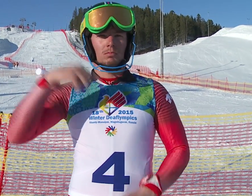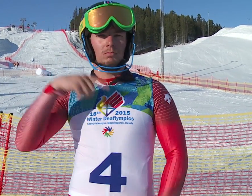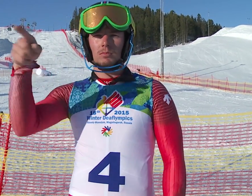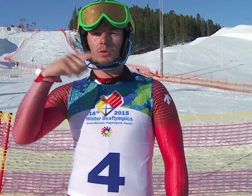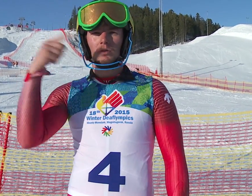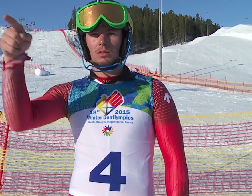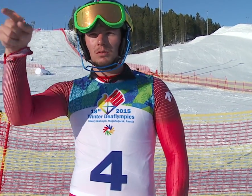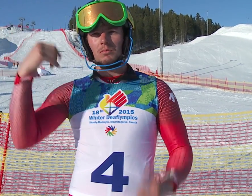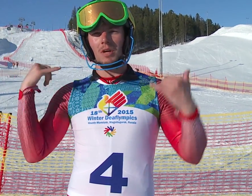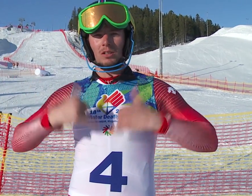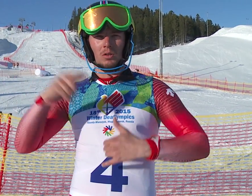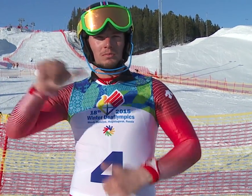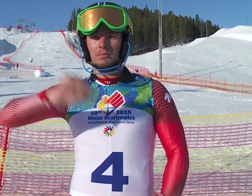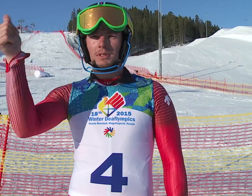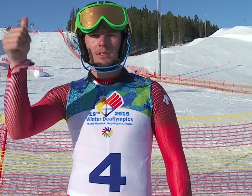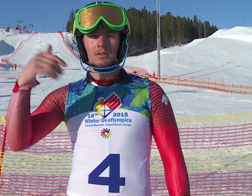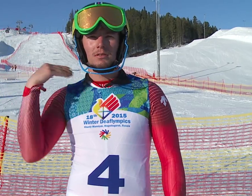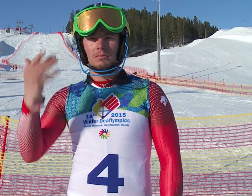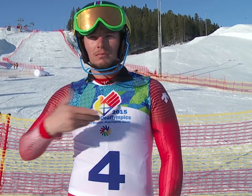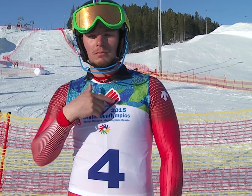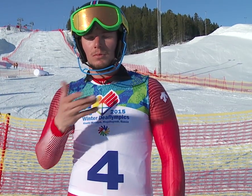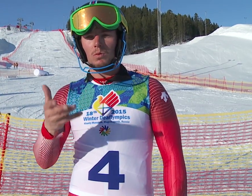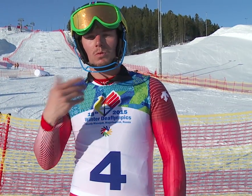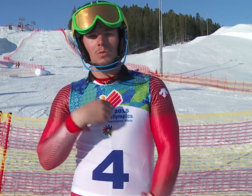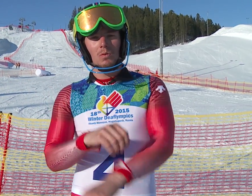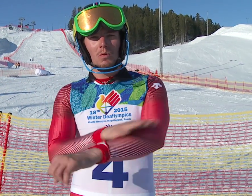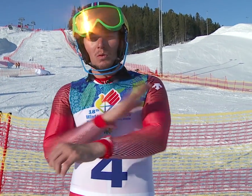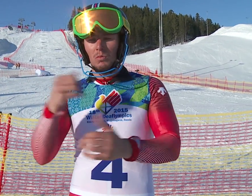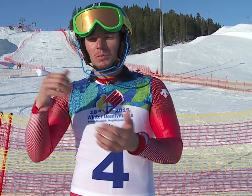the one in Magnitogorsk was the best. I still get goosebumps thinking about it.